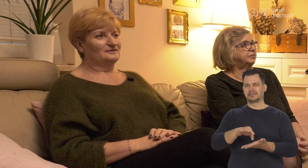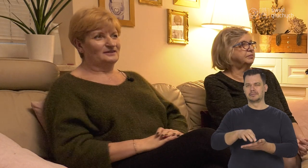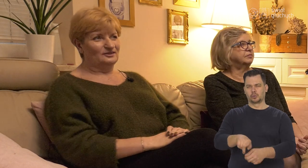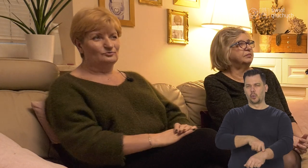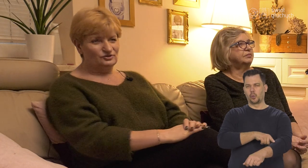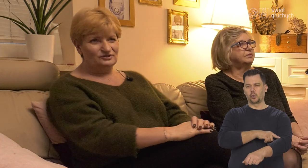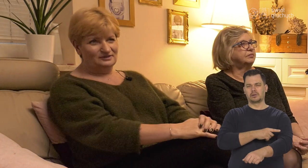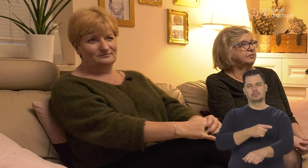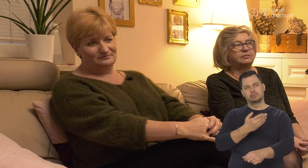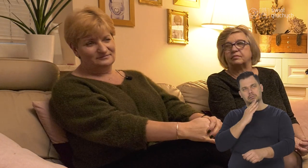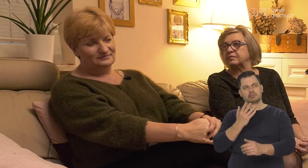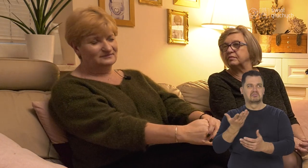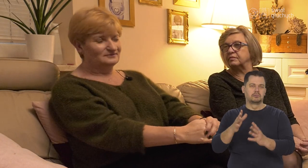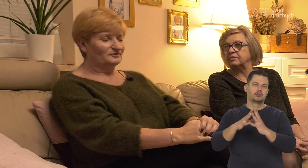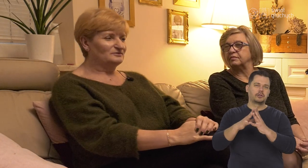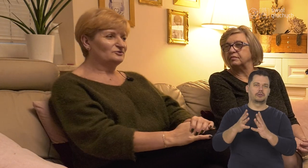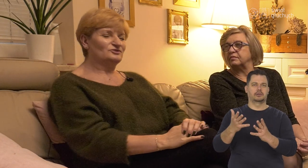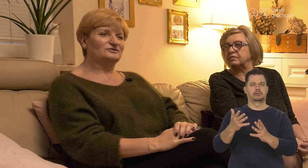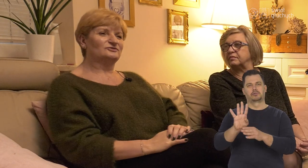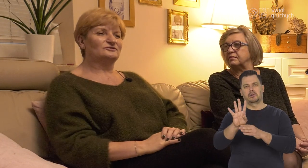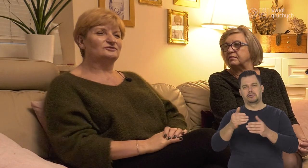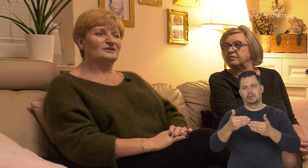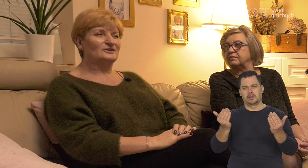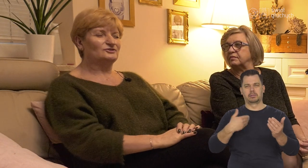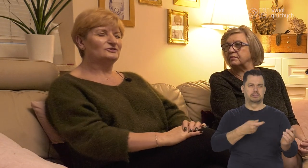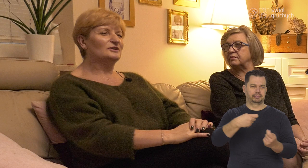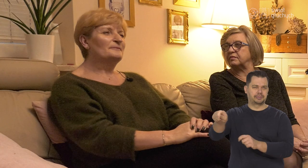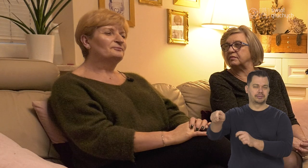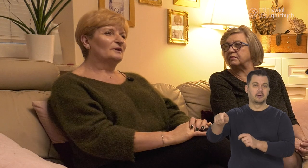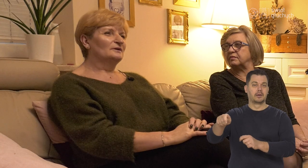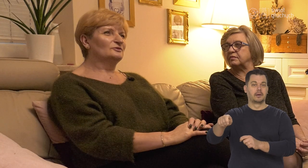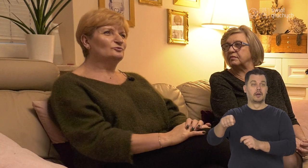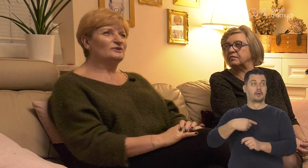for 10 or 14 days.